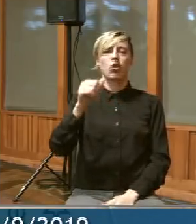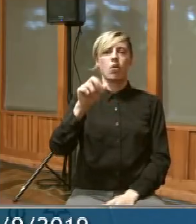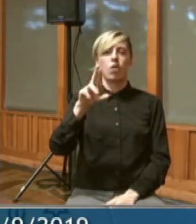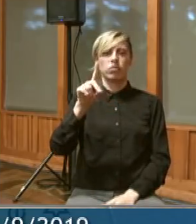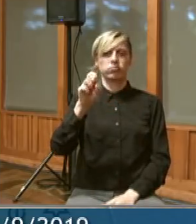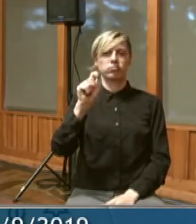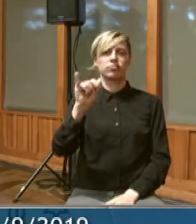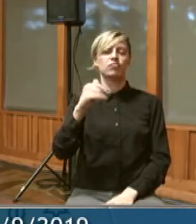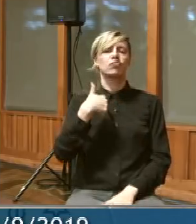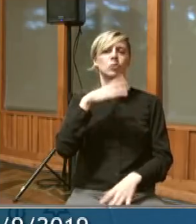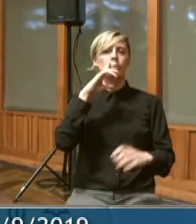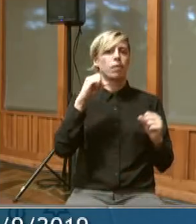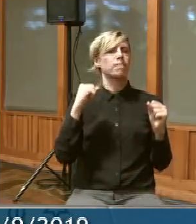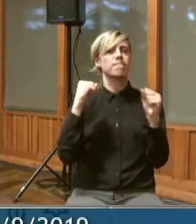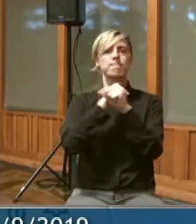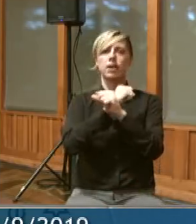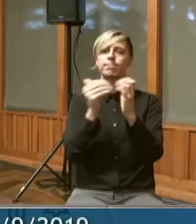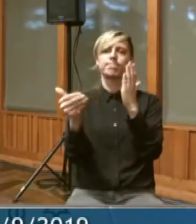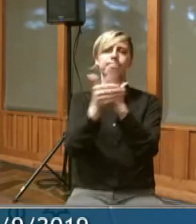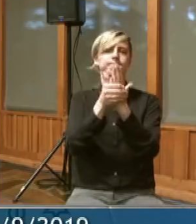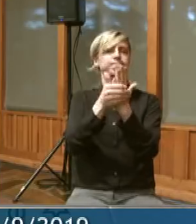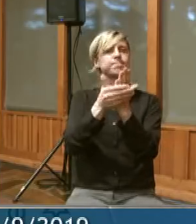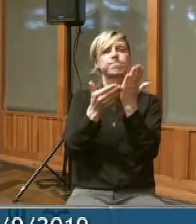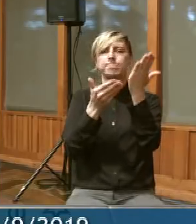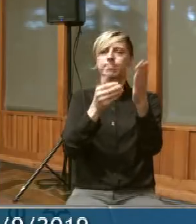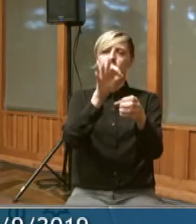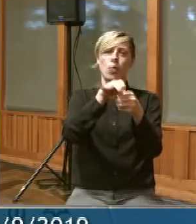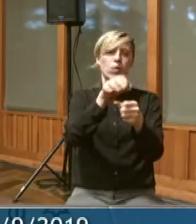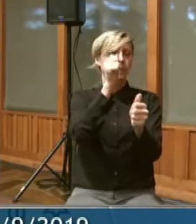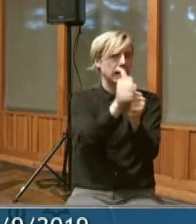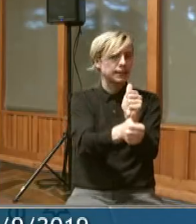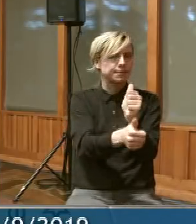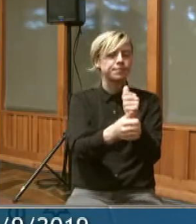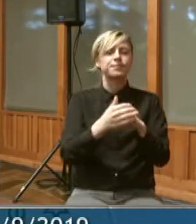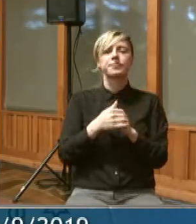PEOPLE NEED. AND PORTLAND DSA STANDS BEHIND